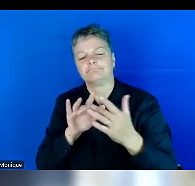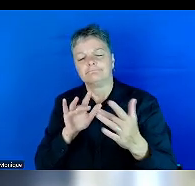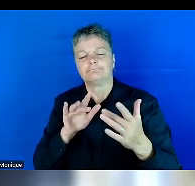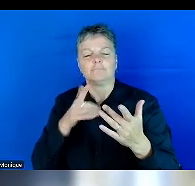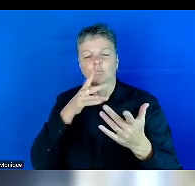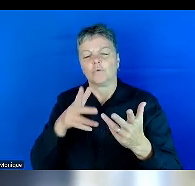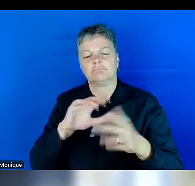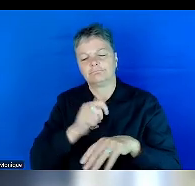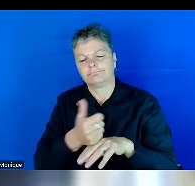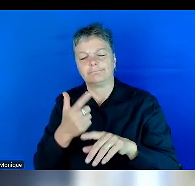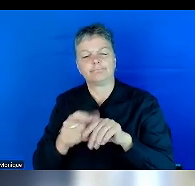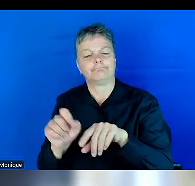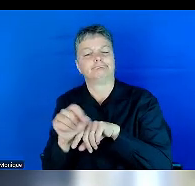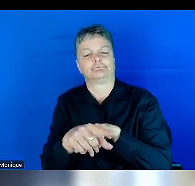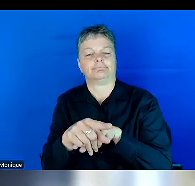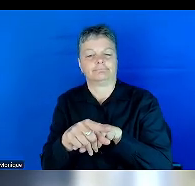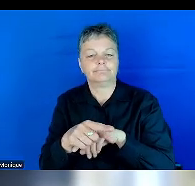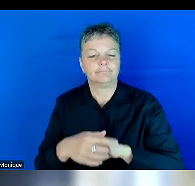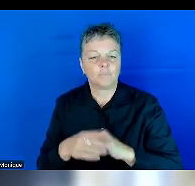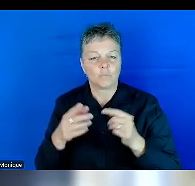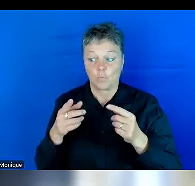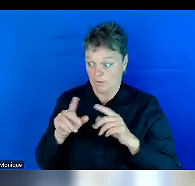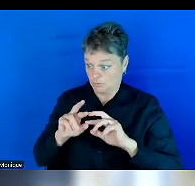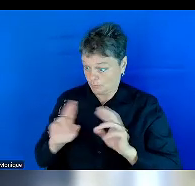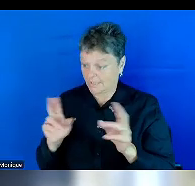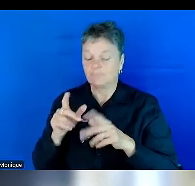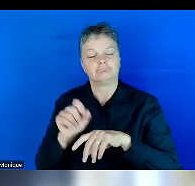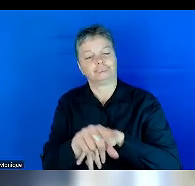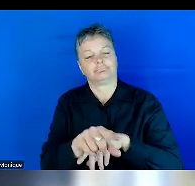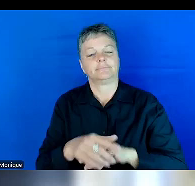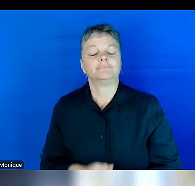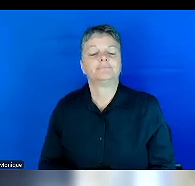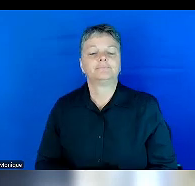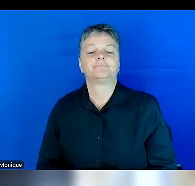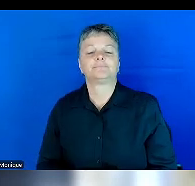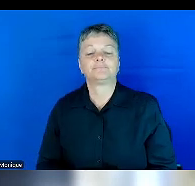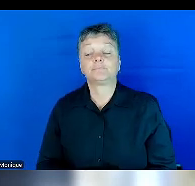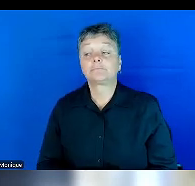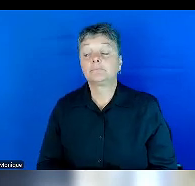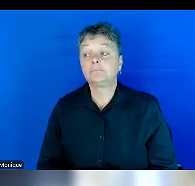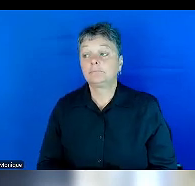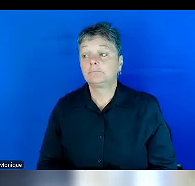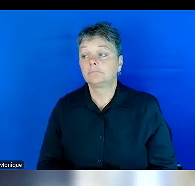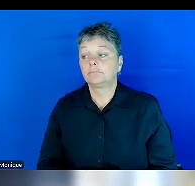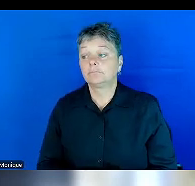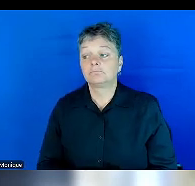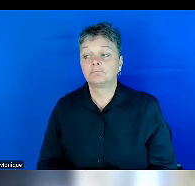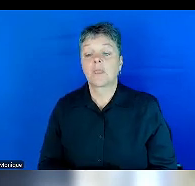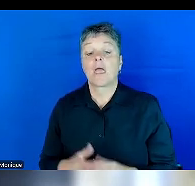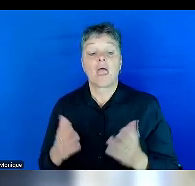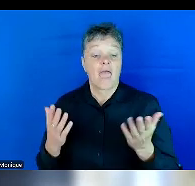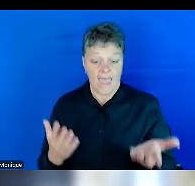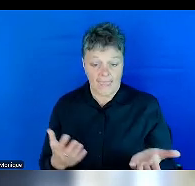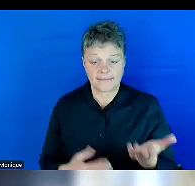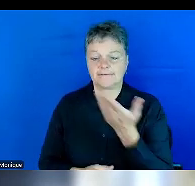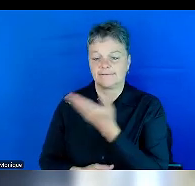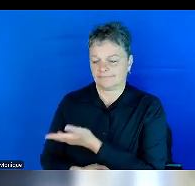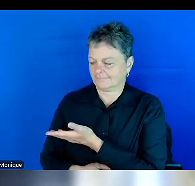And finally uh for your information we also do provide uh rights education materials to laws